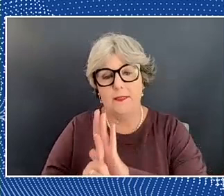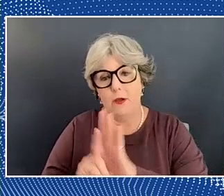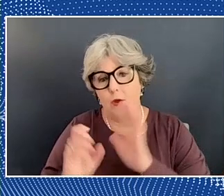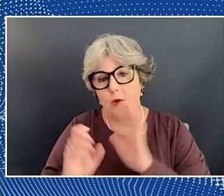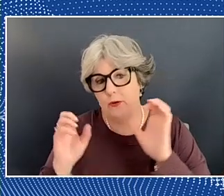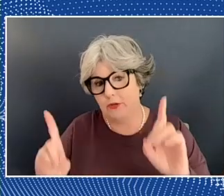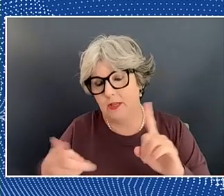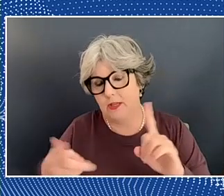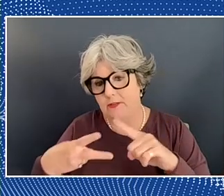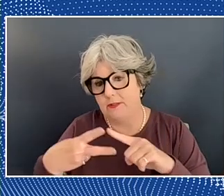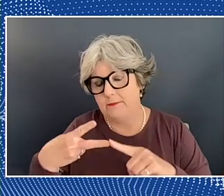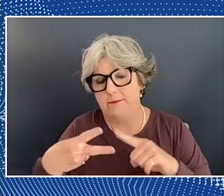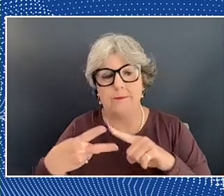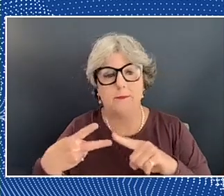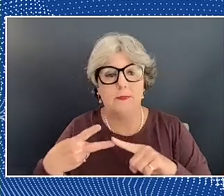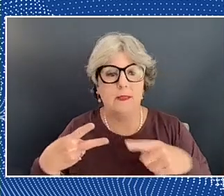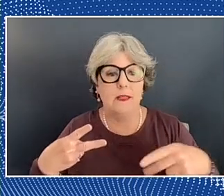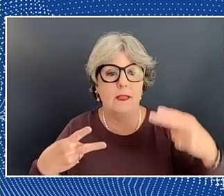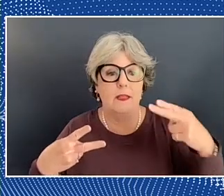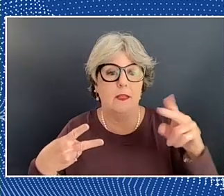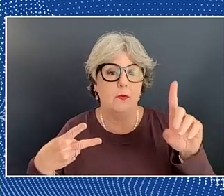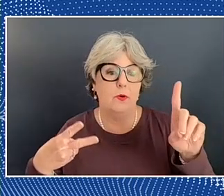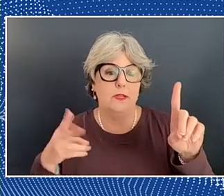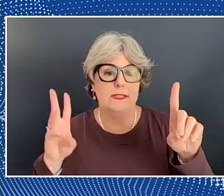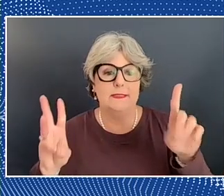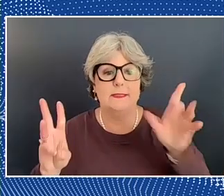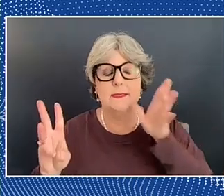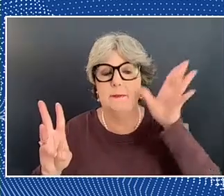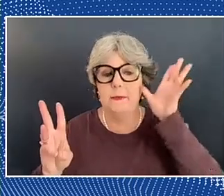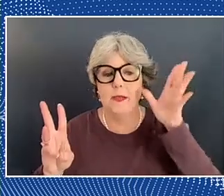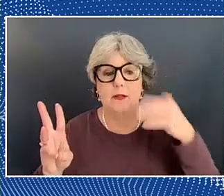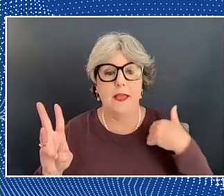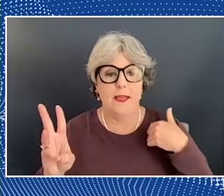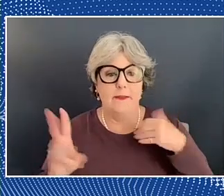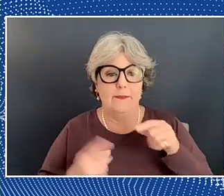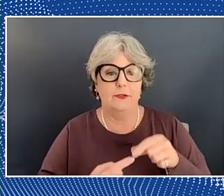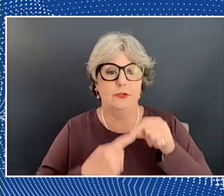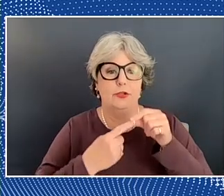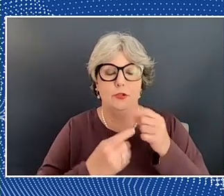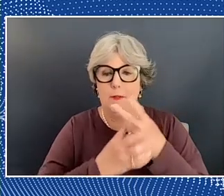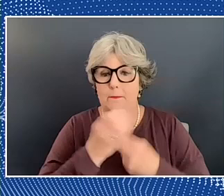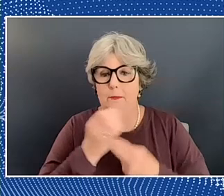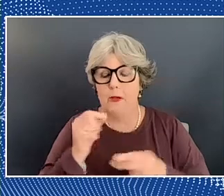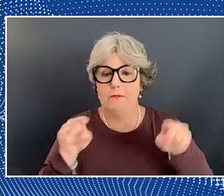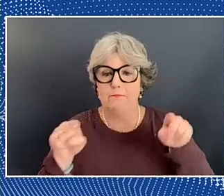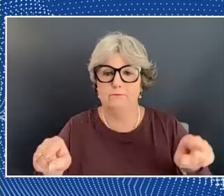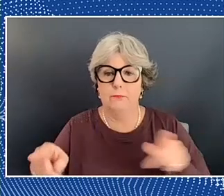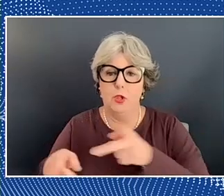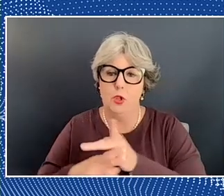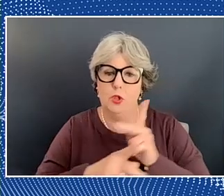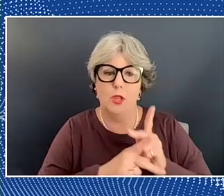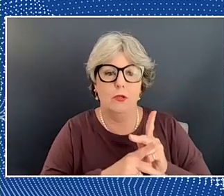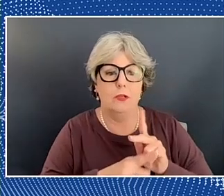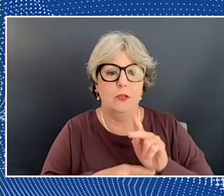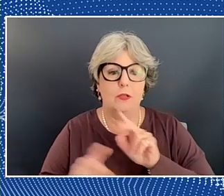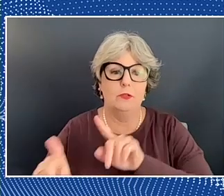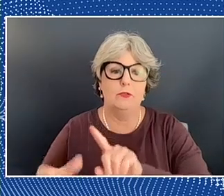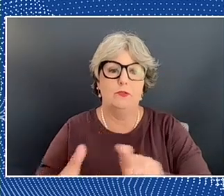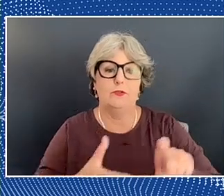By my estimates, 1 in 6 parent borrowers carry this unique cross-generational burden. Survey data from the Federal Reserve suggests these borrowers with